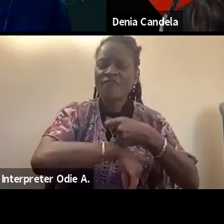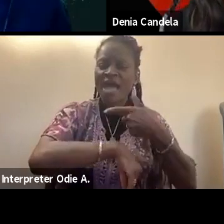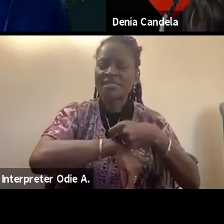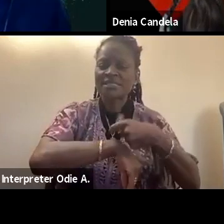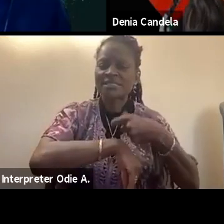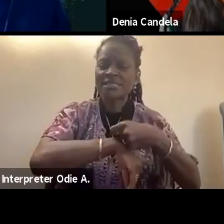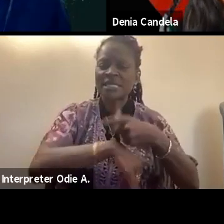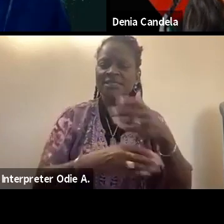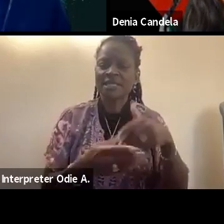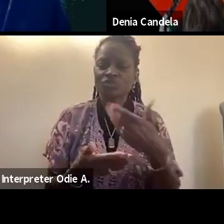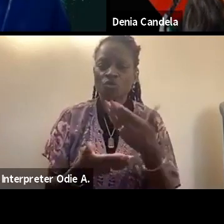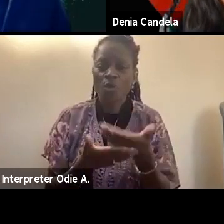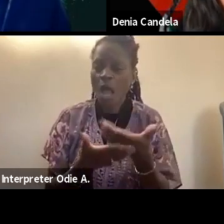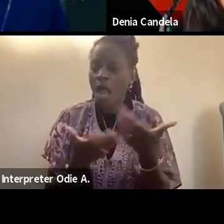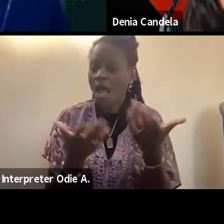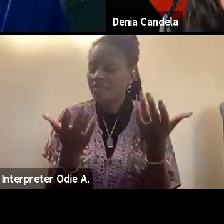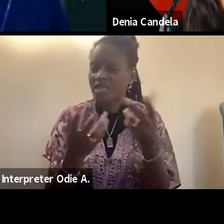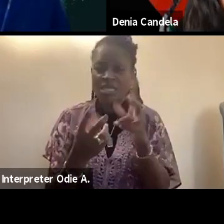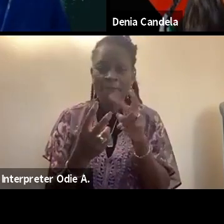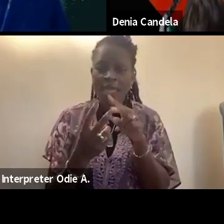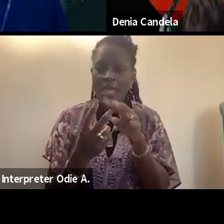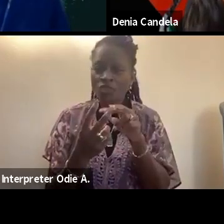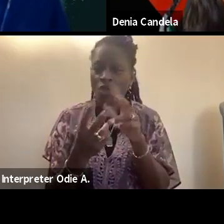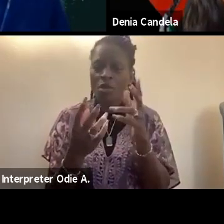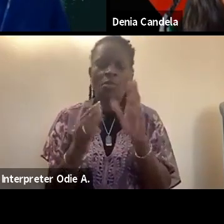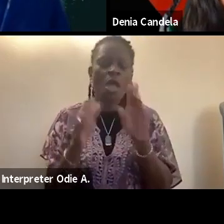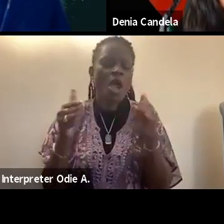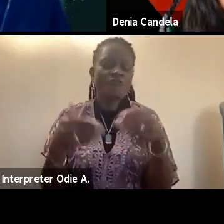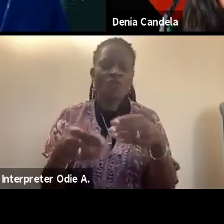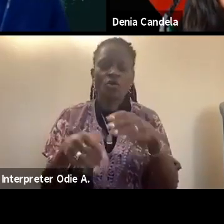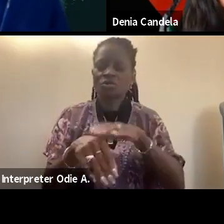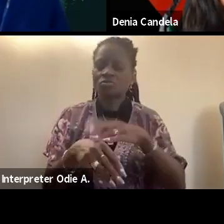Our focus has been a lot on our Spanish speaking